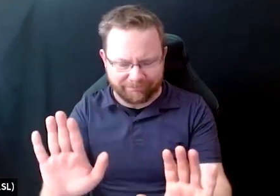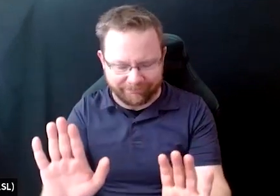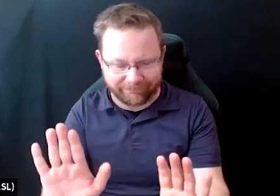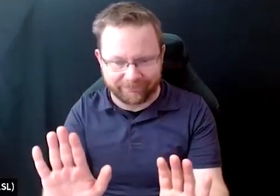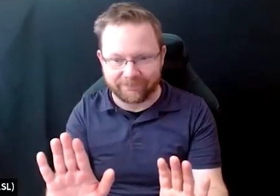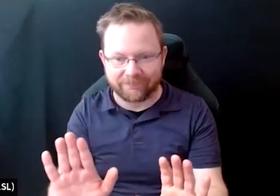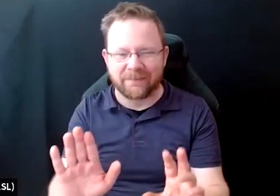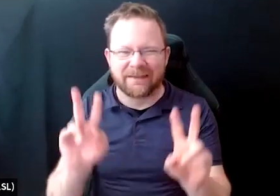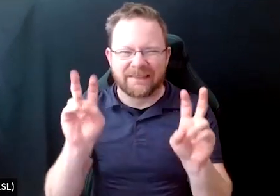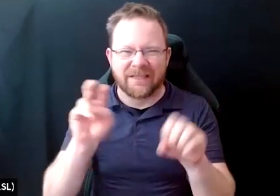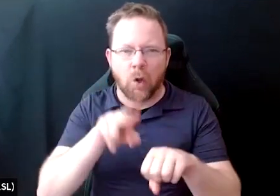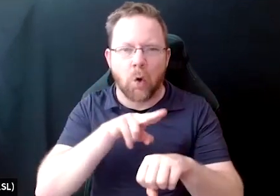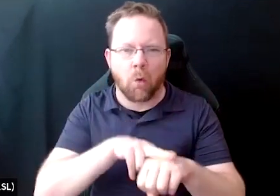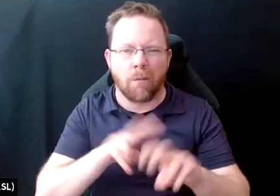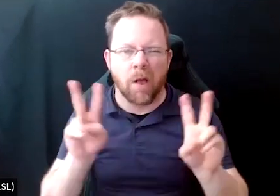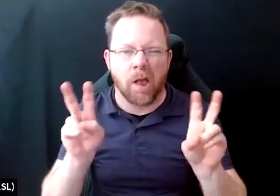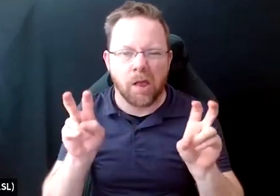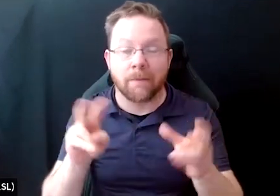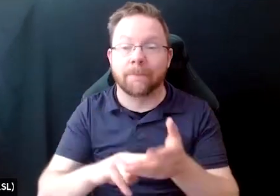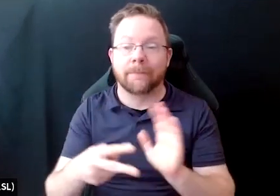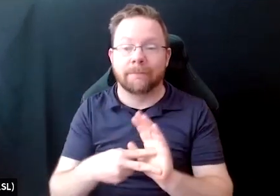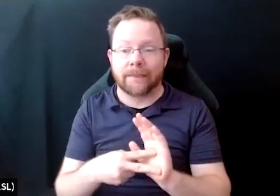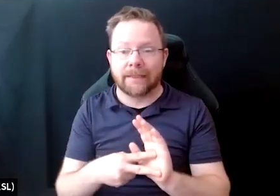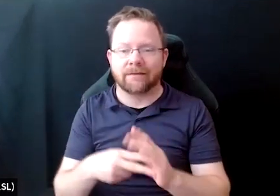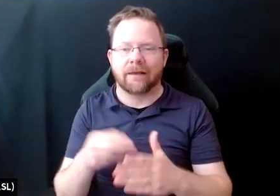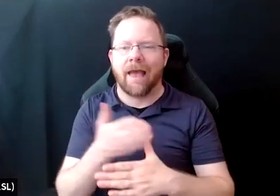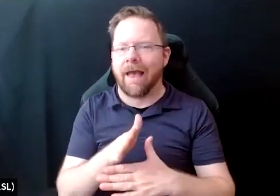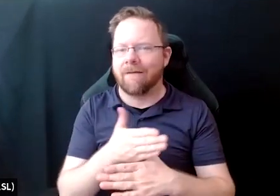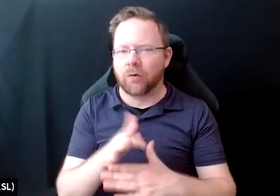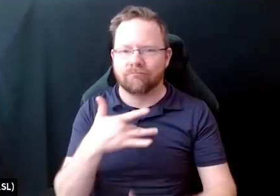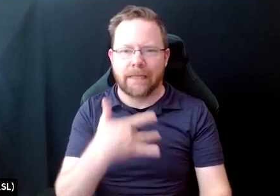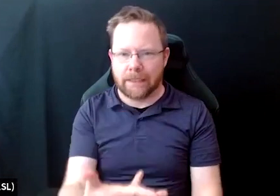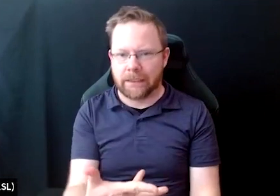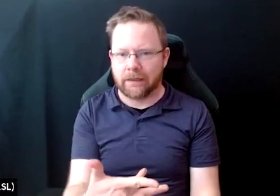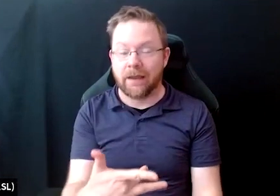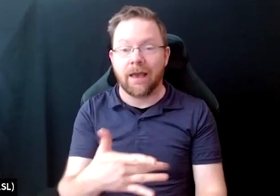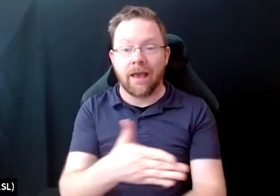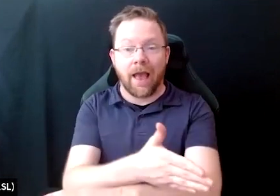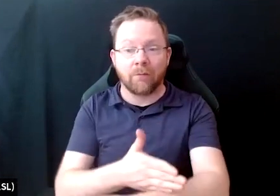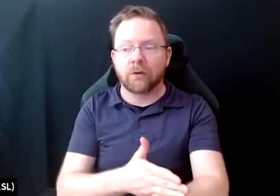I'm going to say 'normal.' Normal means average. An amputee is going to have an average body